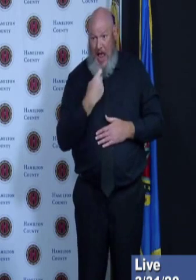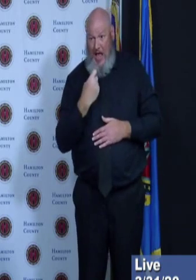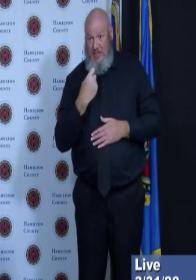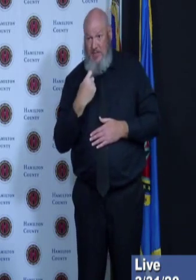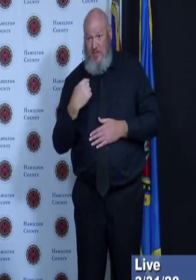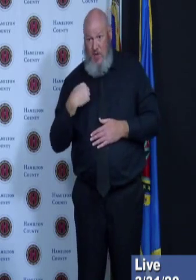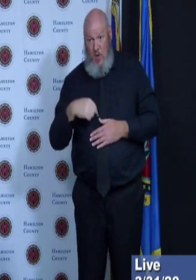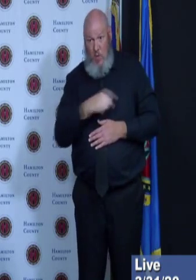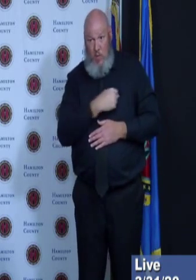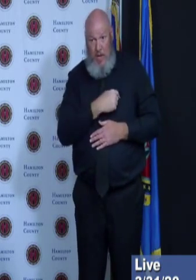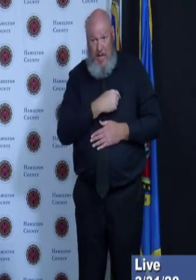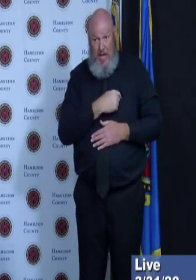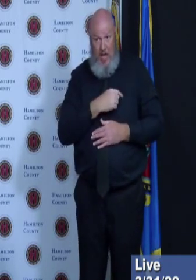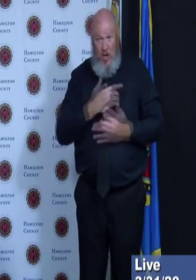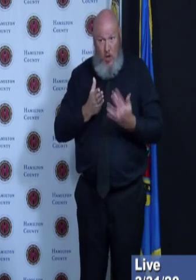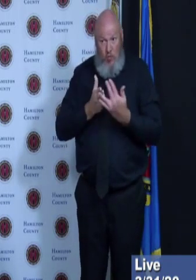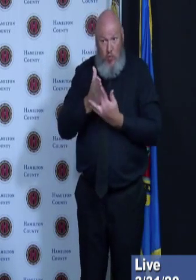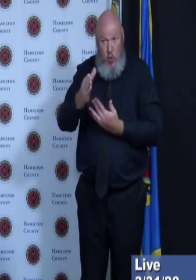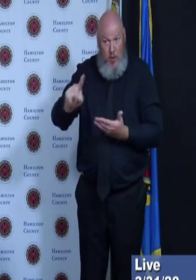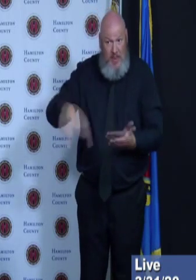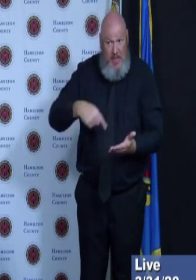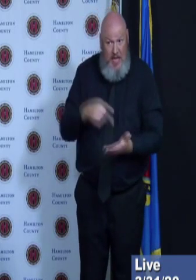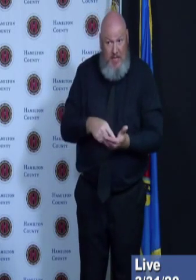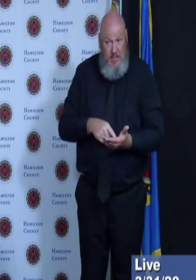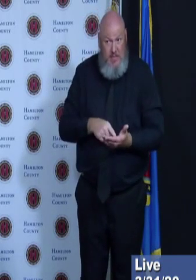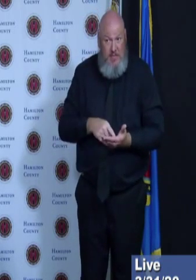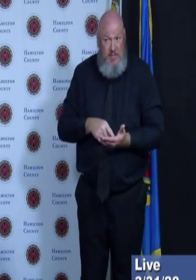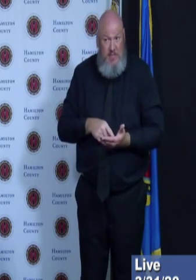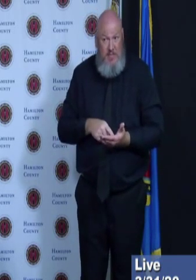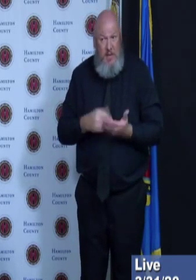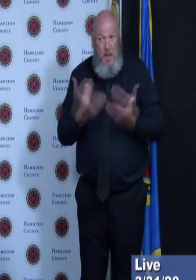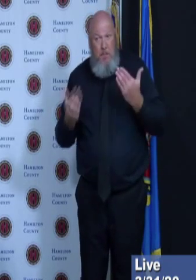customers in a store or something happening where they are not practicing